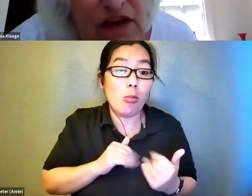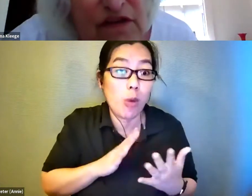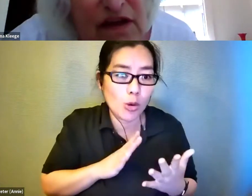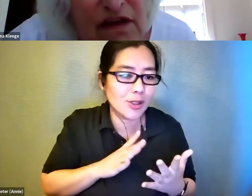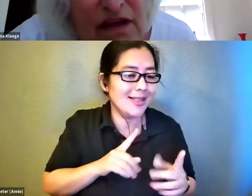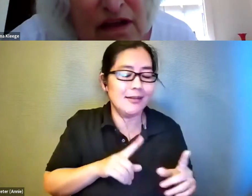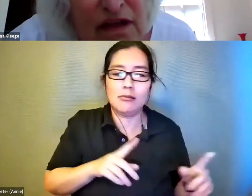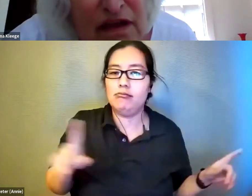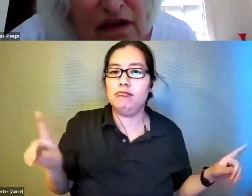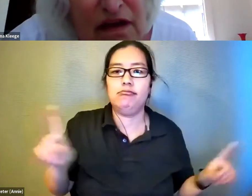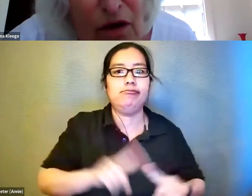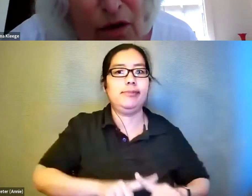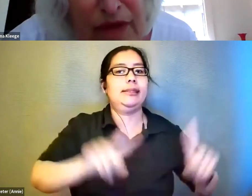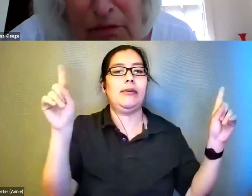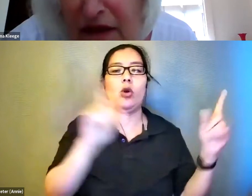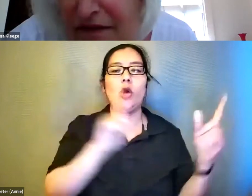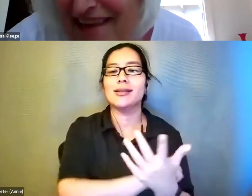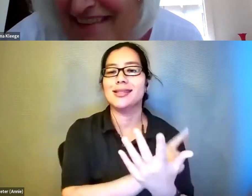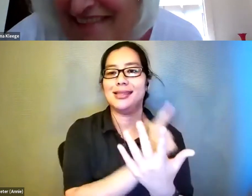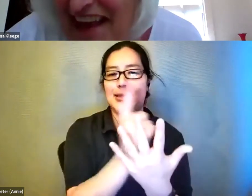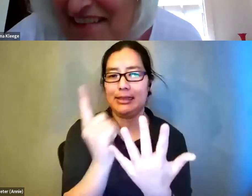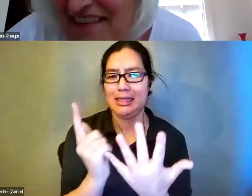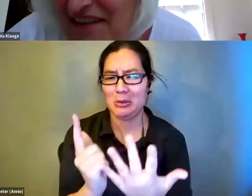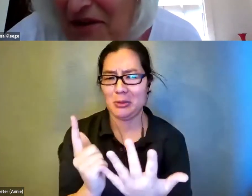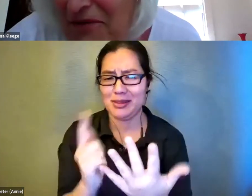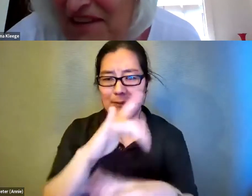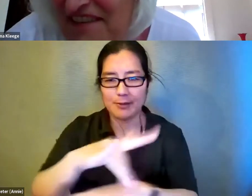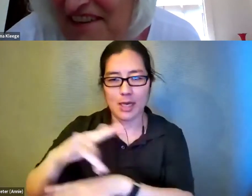touching. I hope that makes sense as a question.